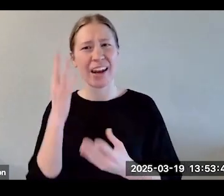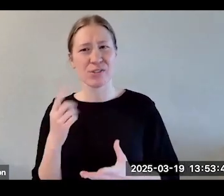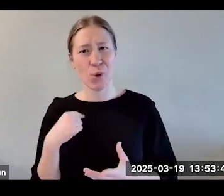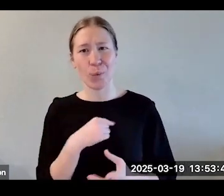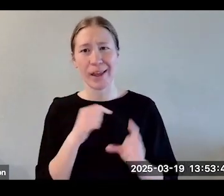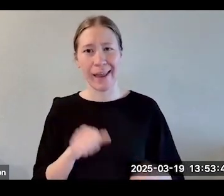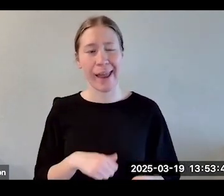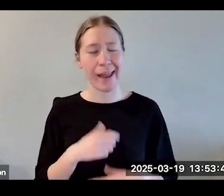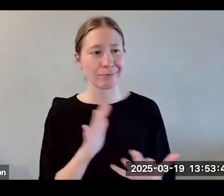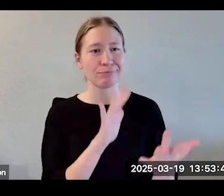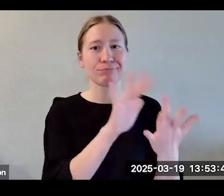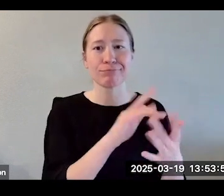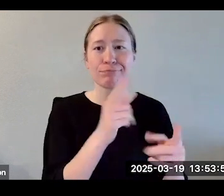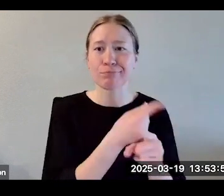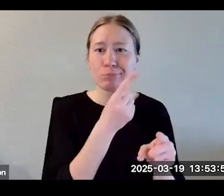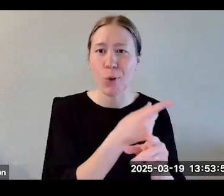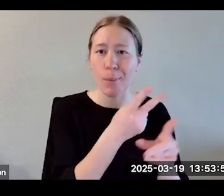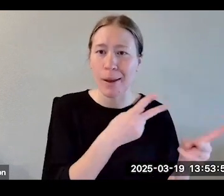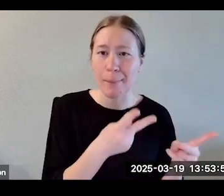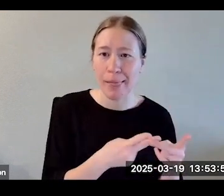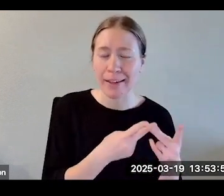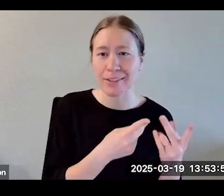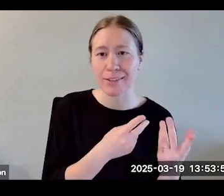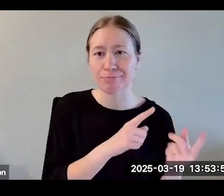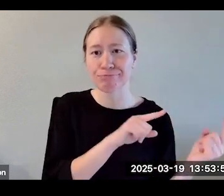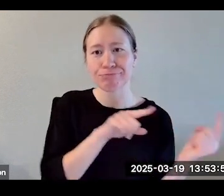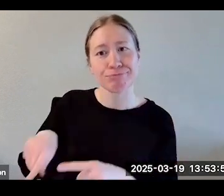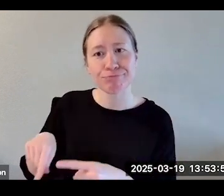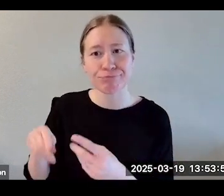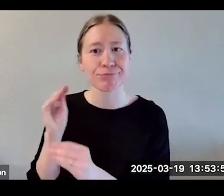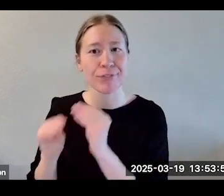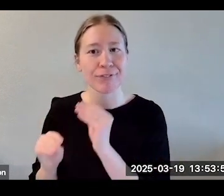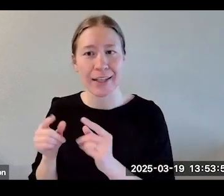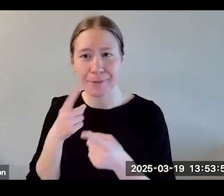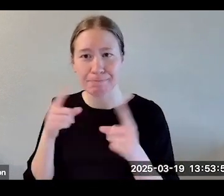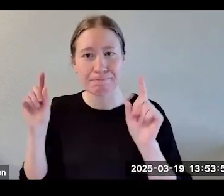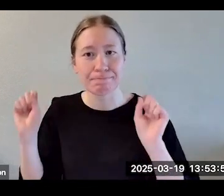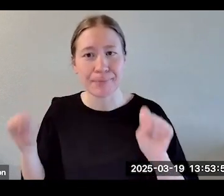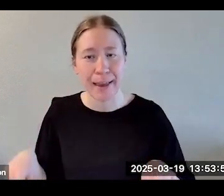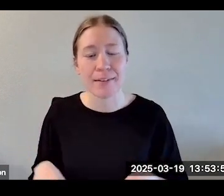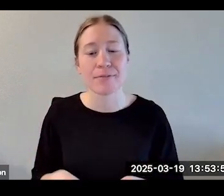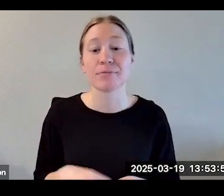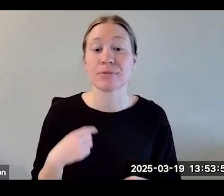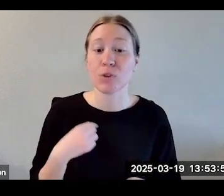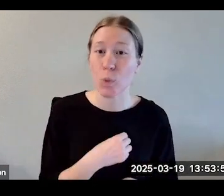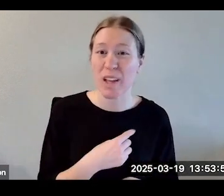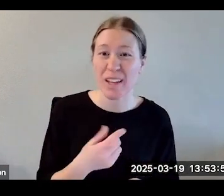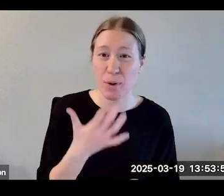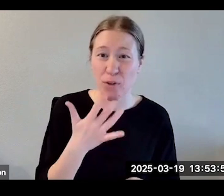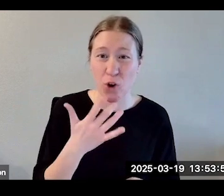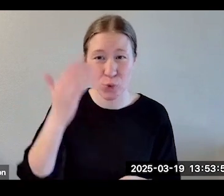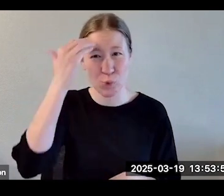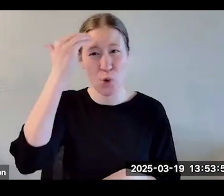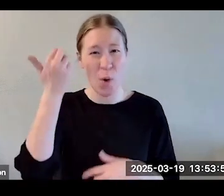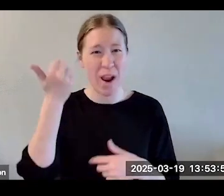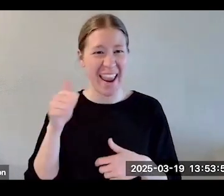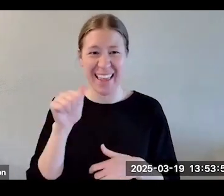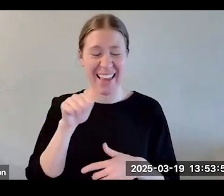to get those issues resolved. We also like to know about inaccessible software or websites or documents that you find out there.